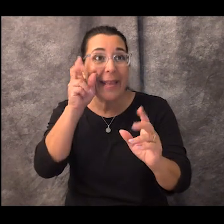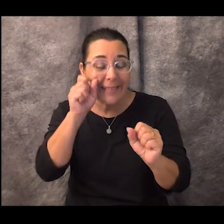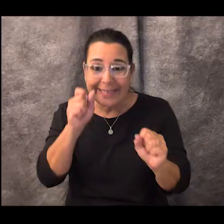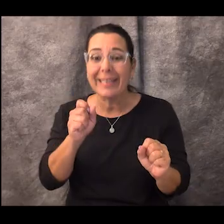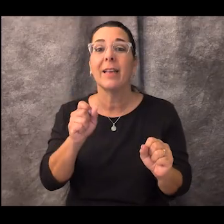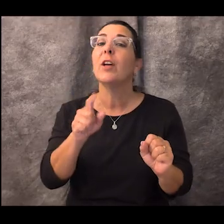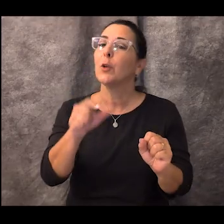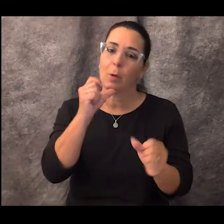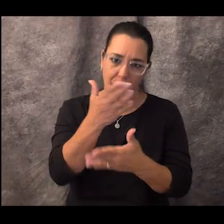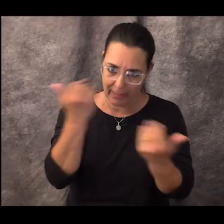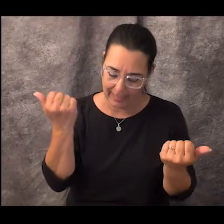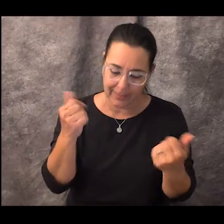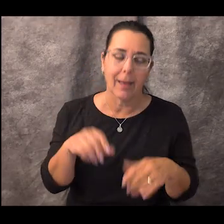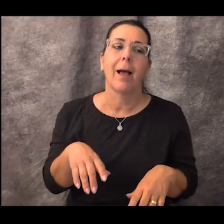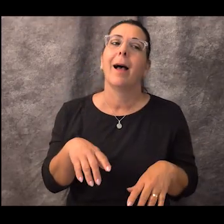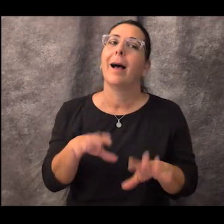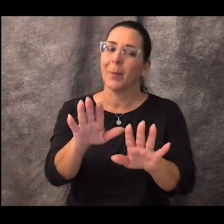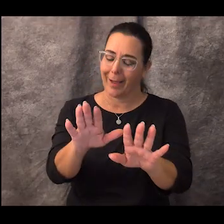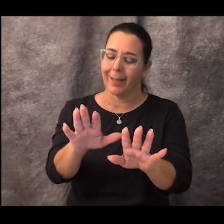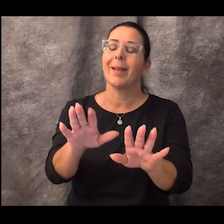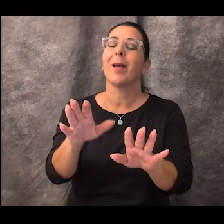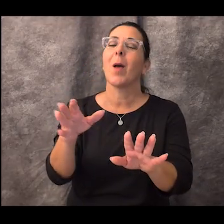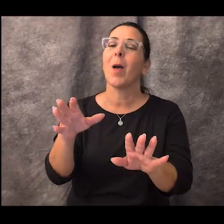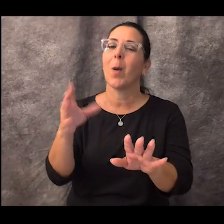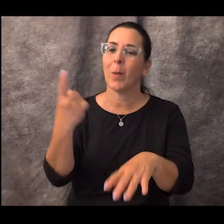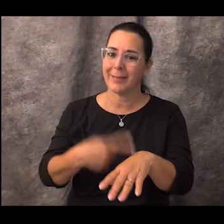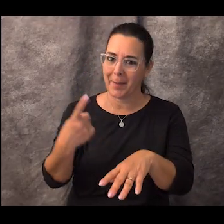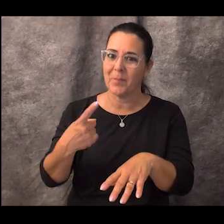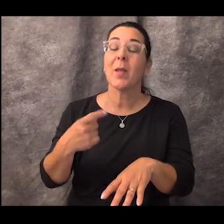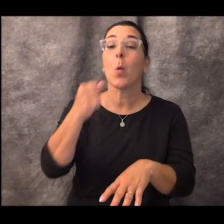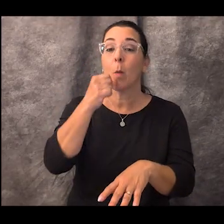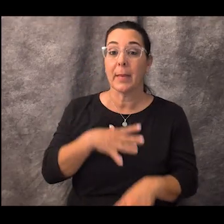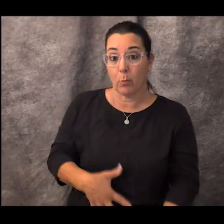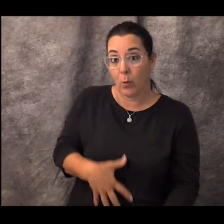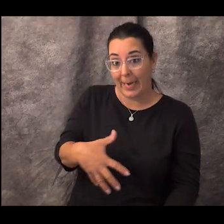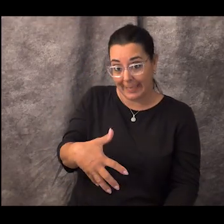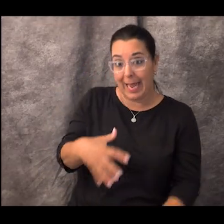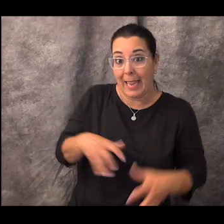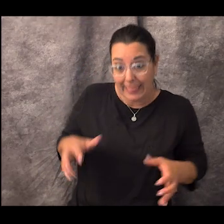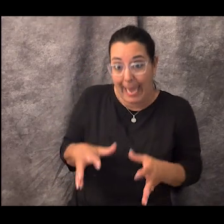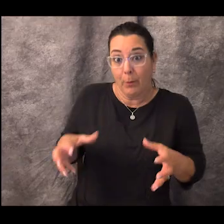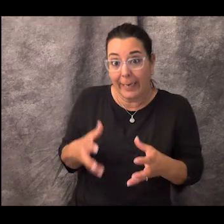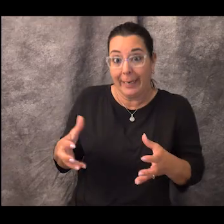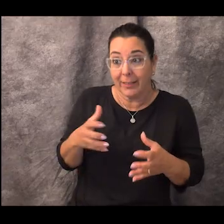don't forget, when you talk to a pregnant woman who was in labor and on the way to the hospital, but she hadn't voted yet.